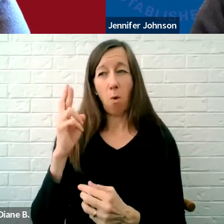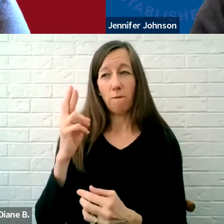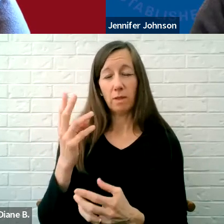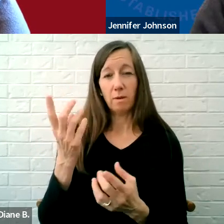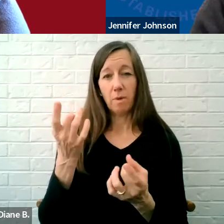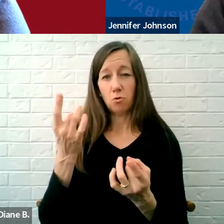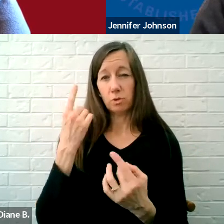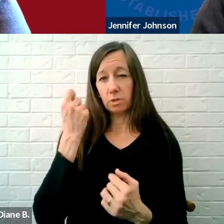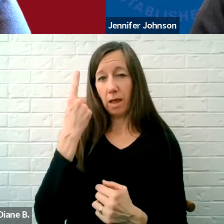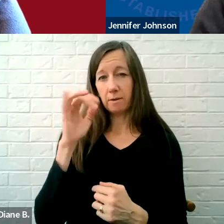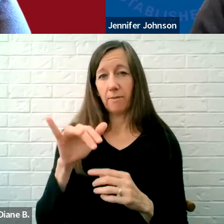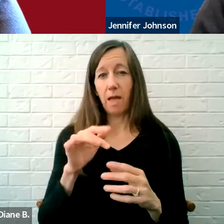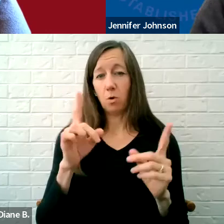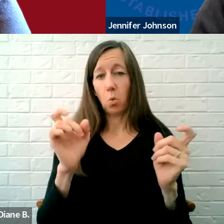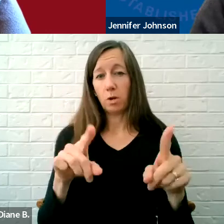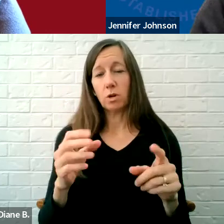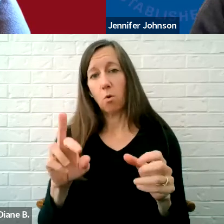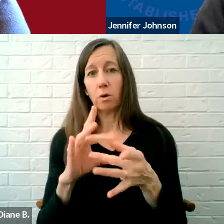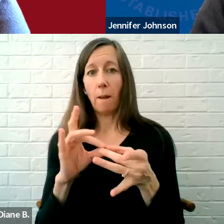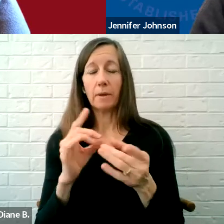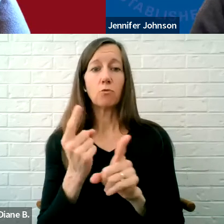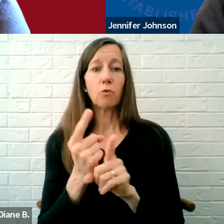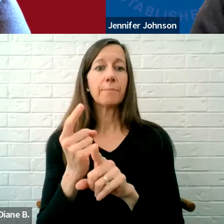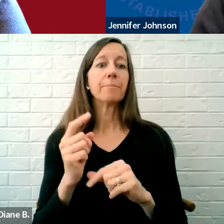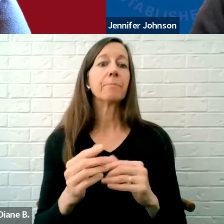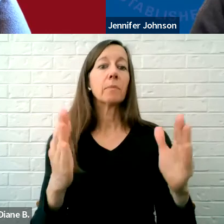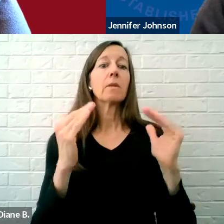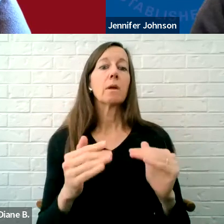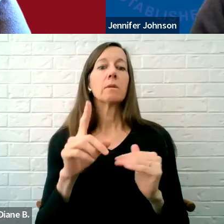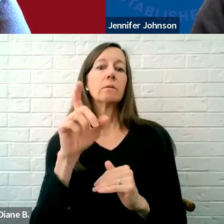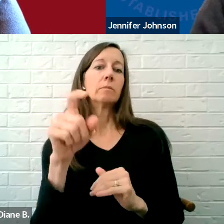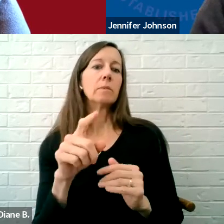And then the there's a question on. Is there a specific percentage of households in a